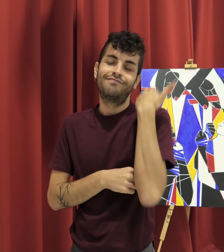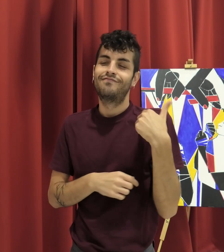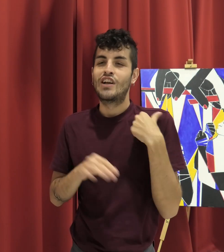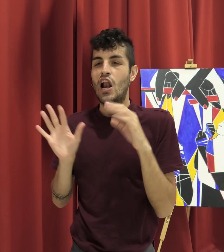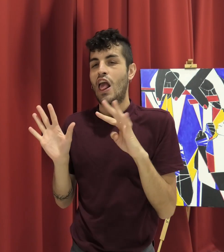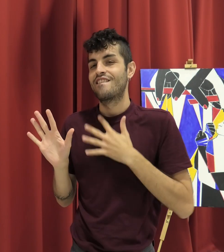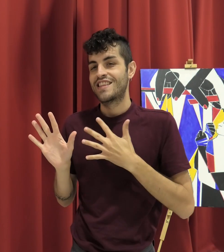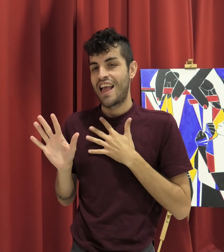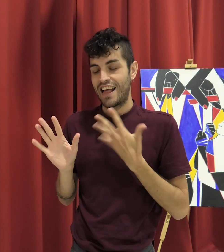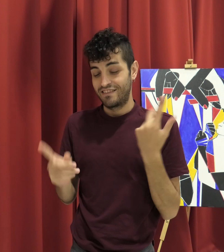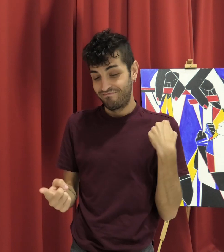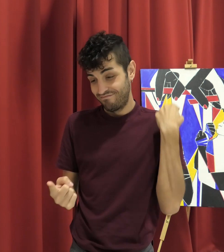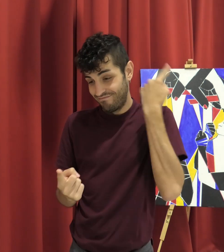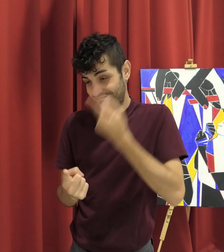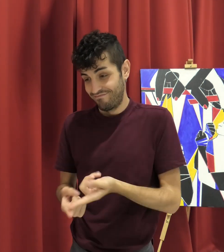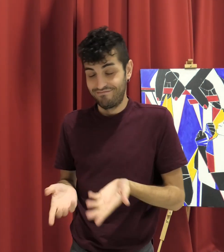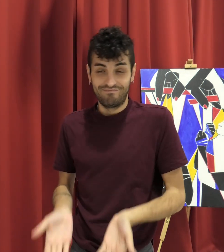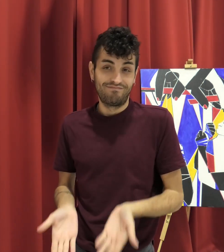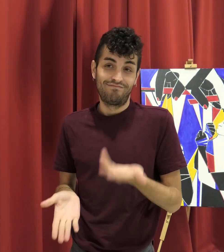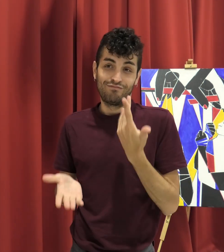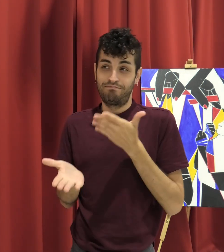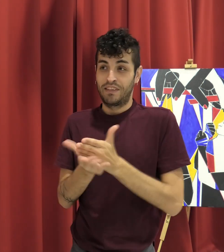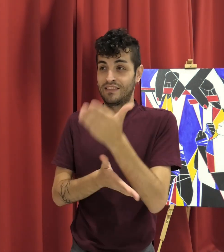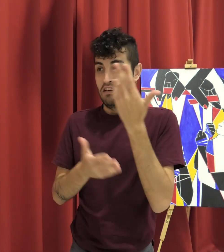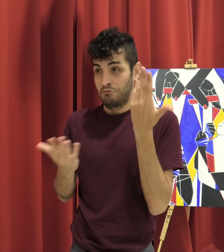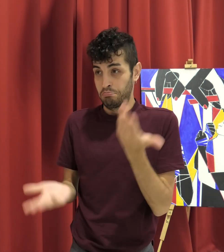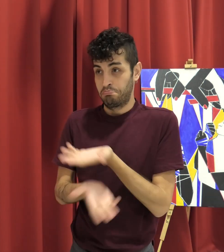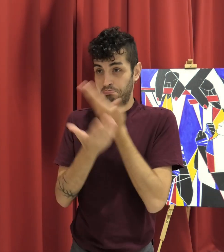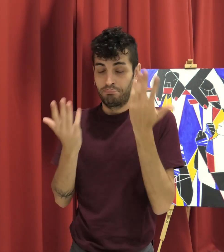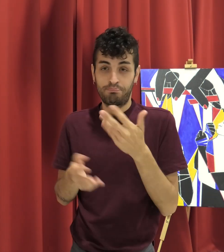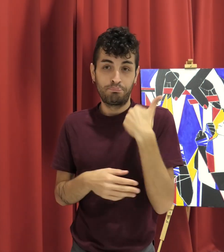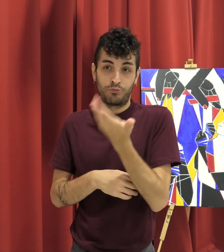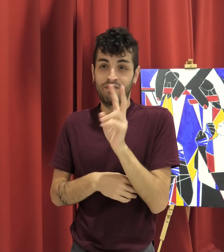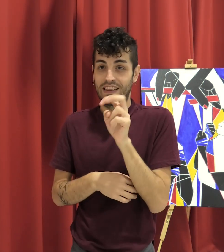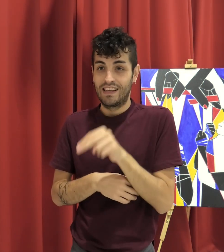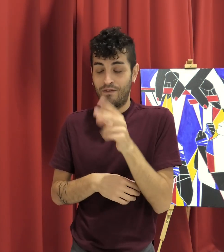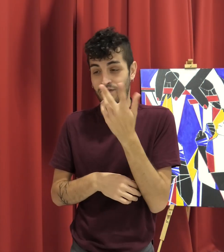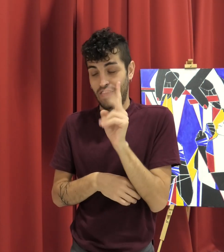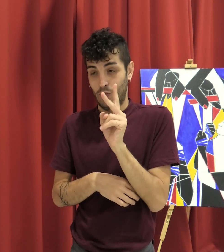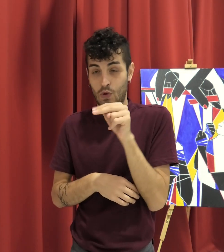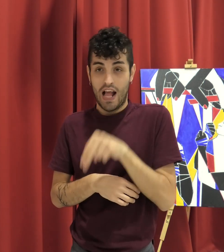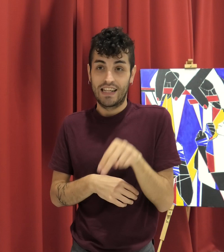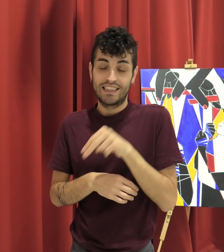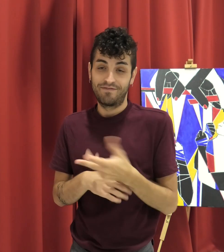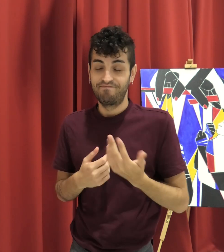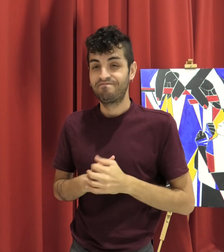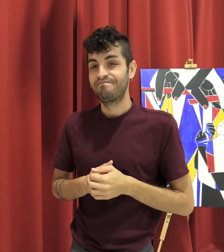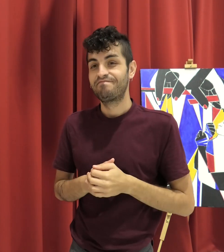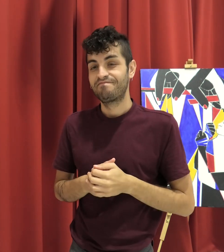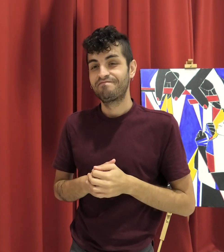I started performing when I was 9 years old, so I have been doing it for 20, even 21 years.